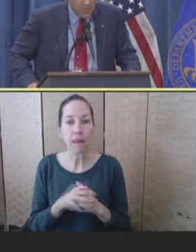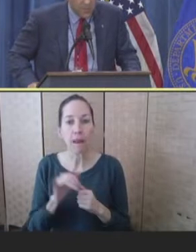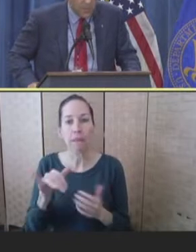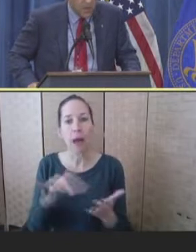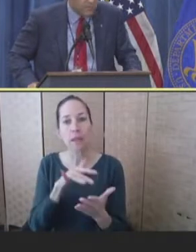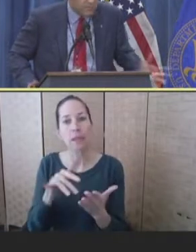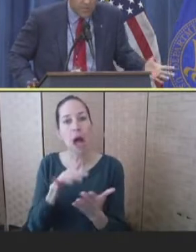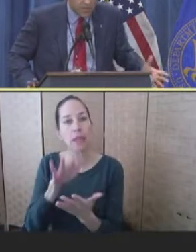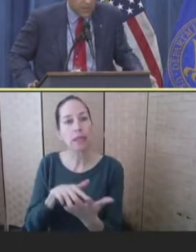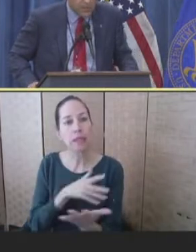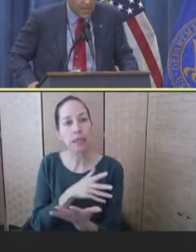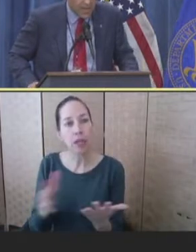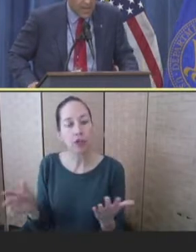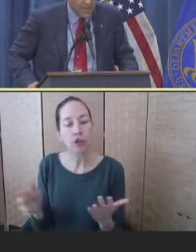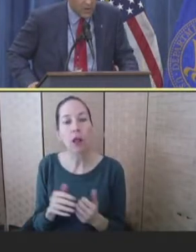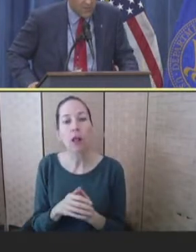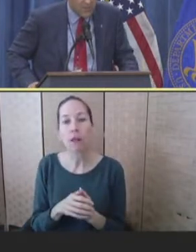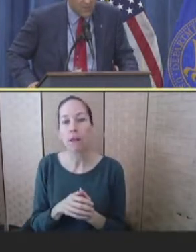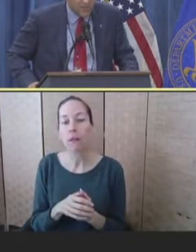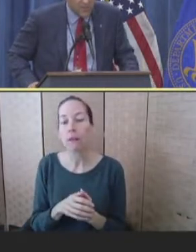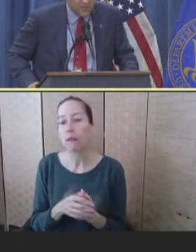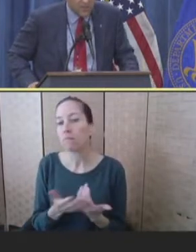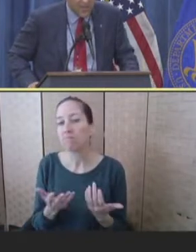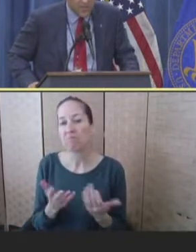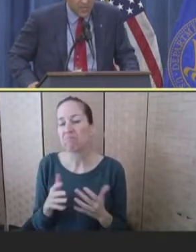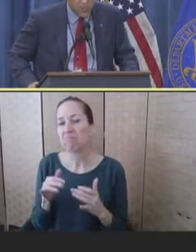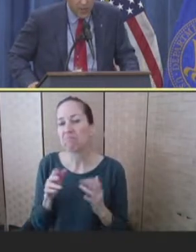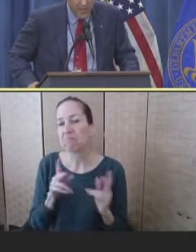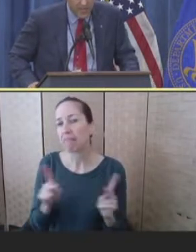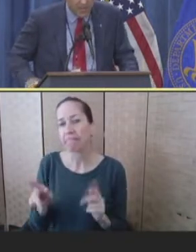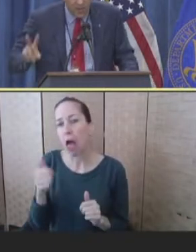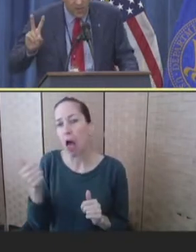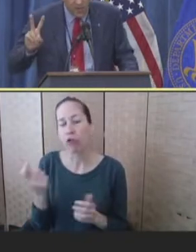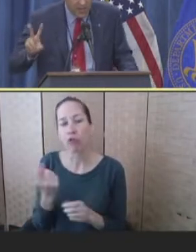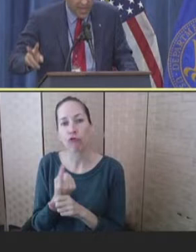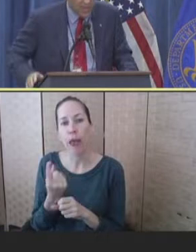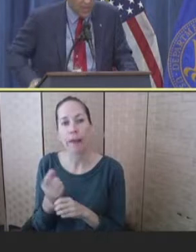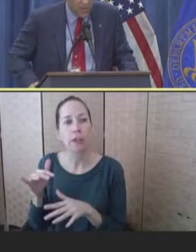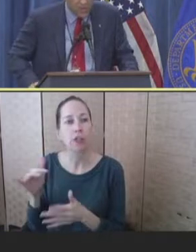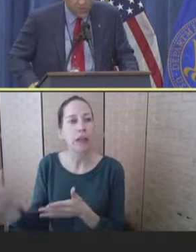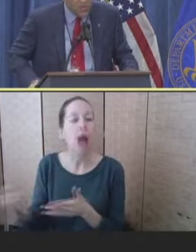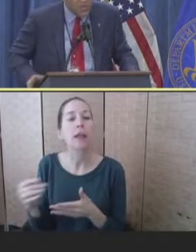So, typical study, we're giving them a dose of vaccine 28 days apart so they're getting two doses.